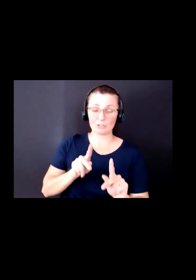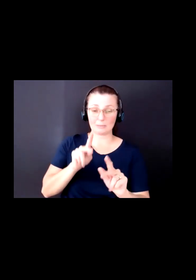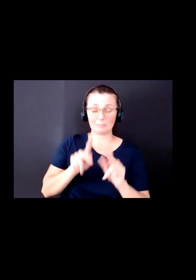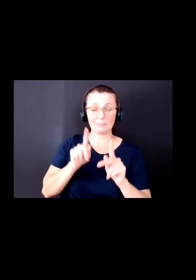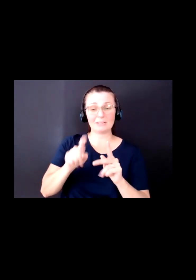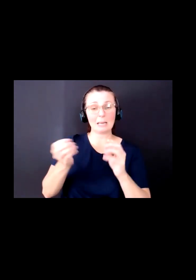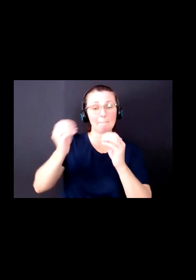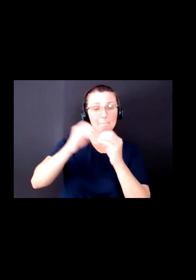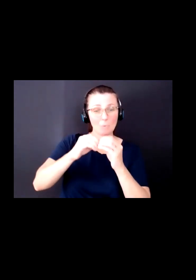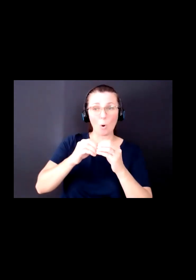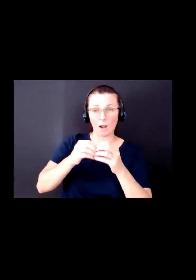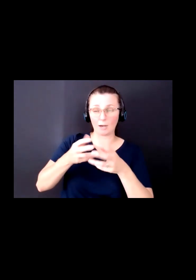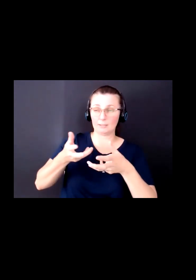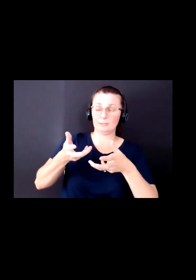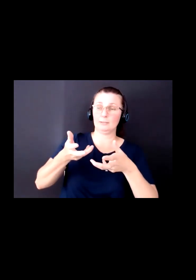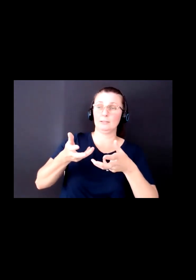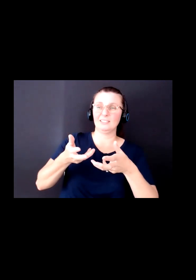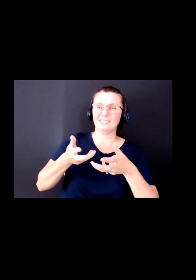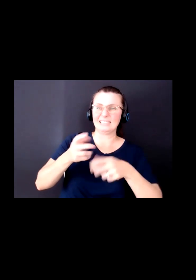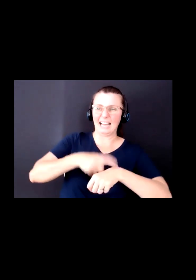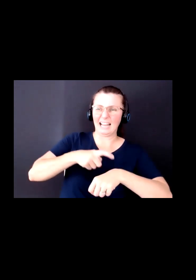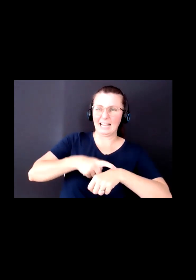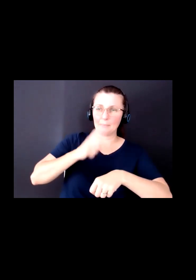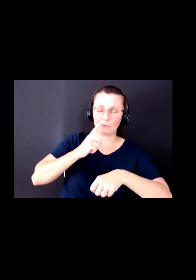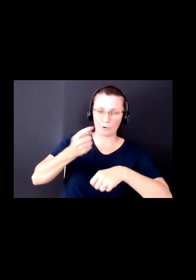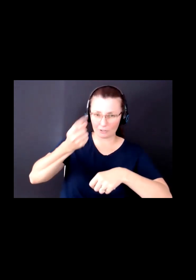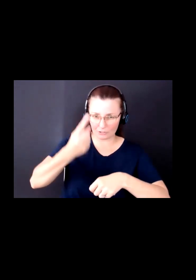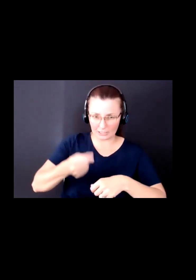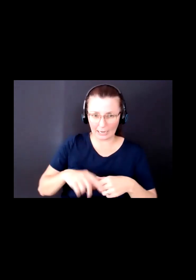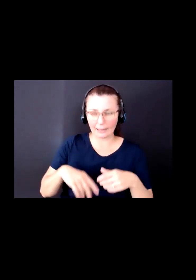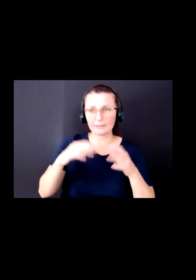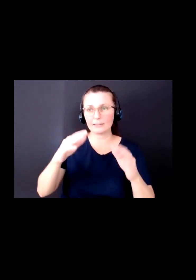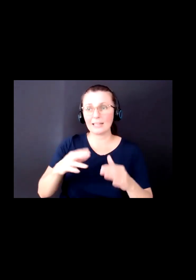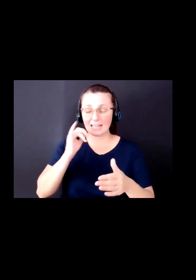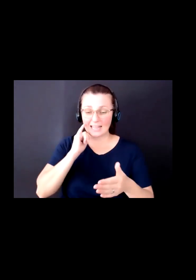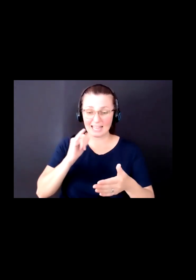People who are unable to comprehend written materials might need someone to further explain the content of